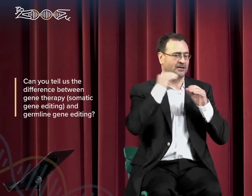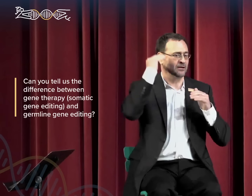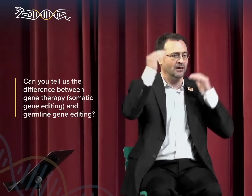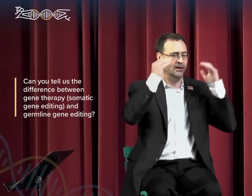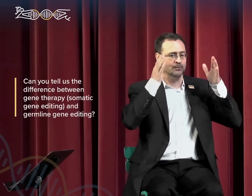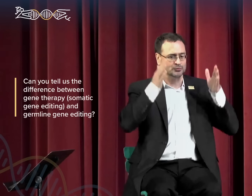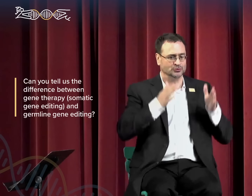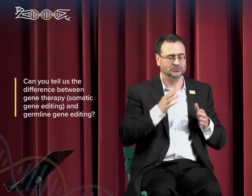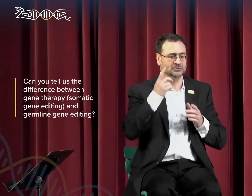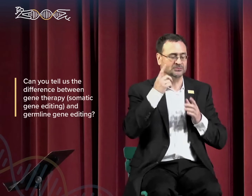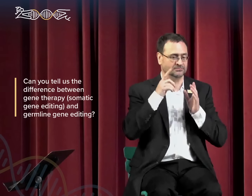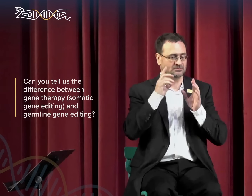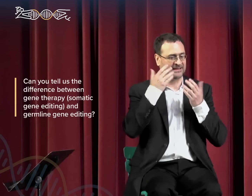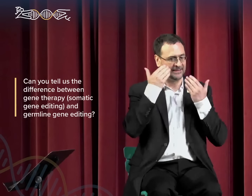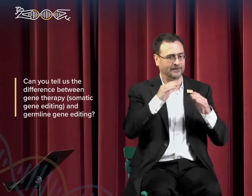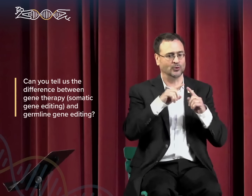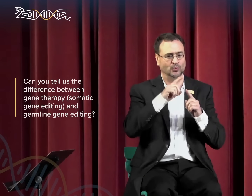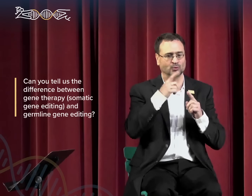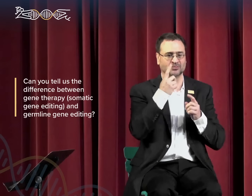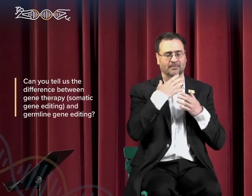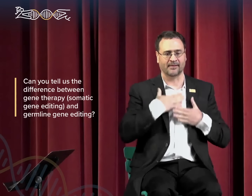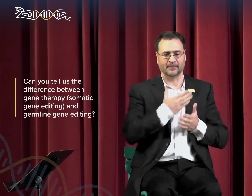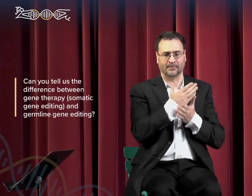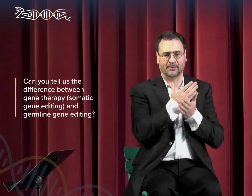adult individuals who have limitation to body parts.